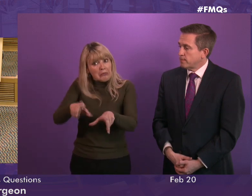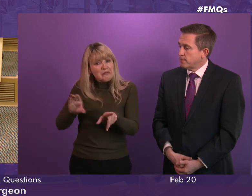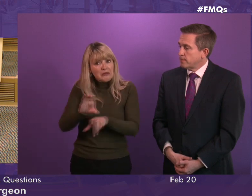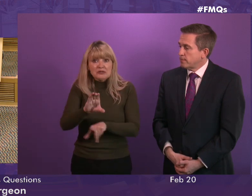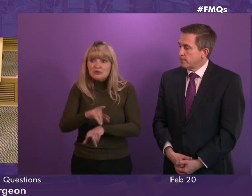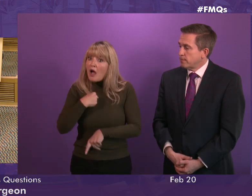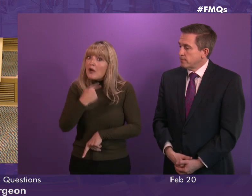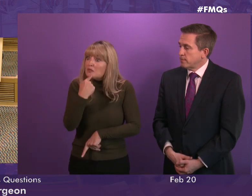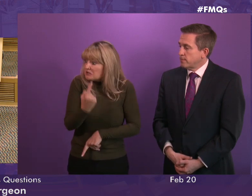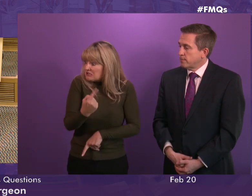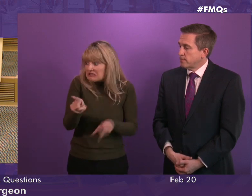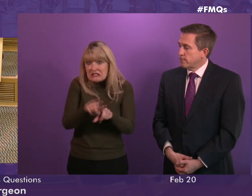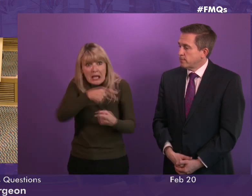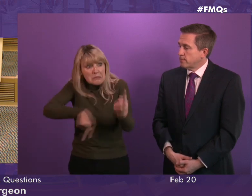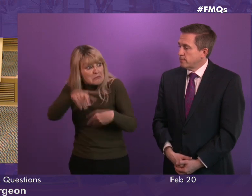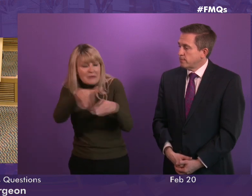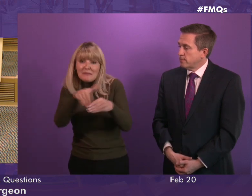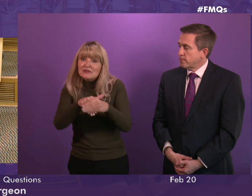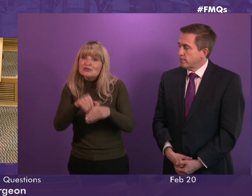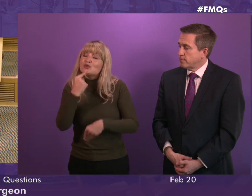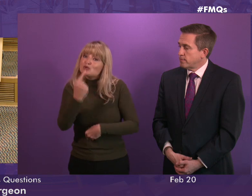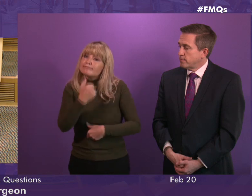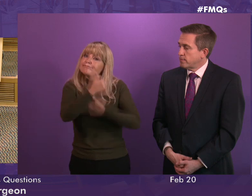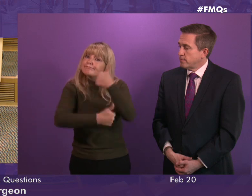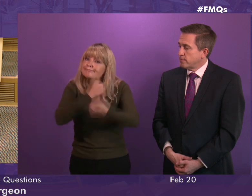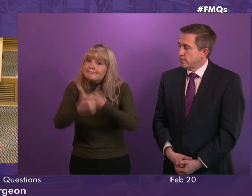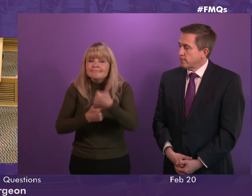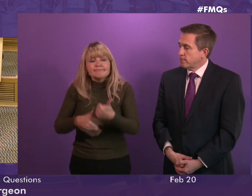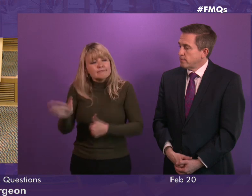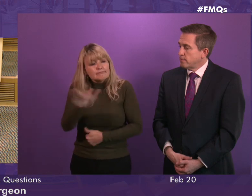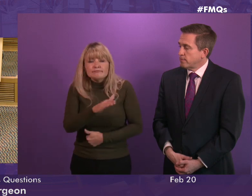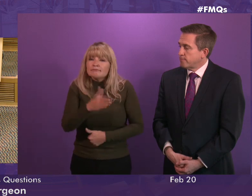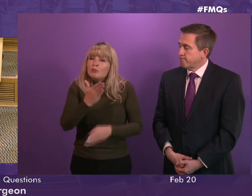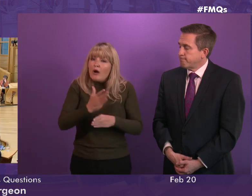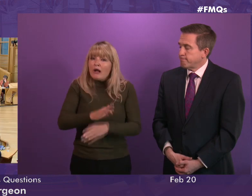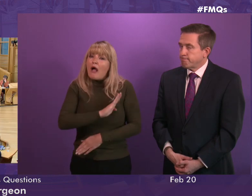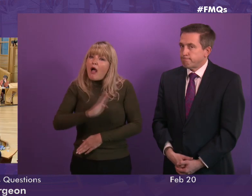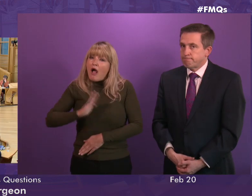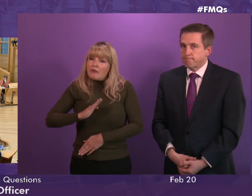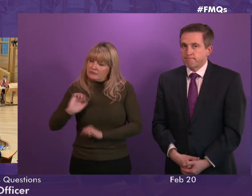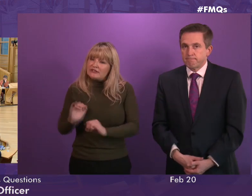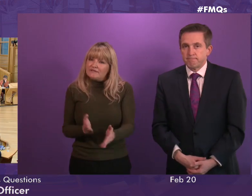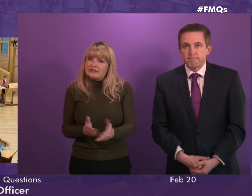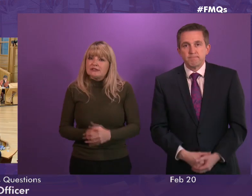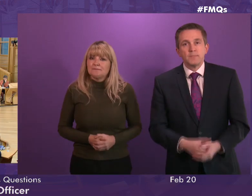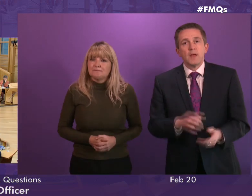the opportunity—as I am sure that all members would—to pay tribute to all those who work in our armed forces.